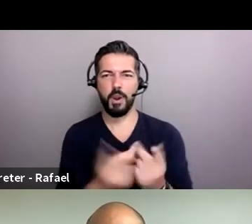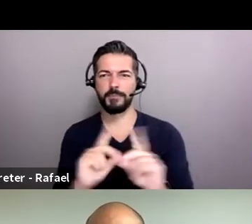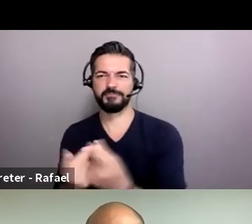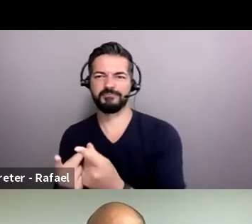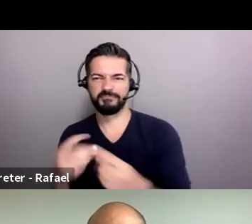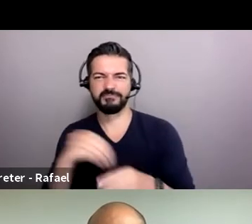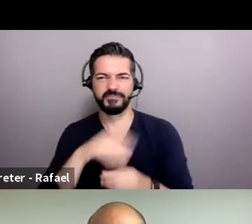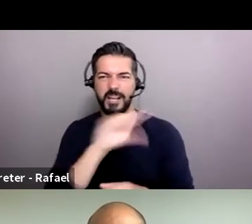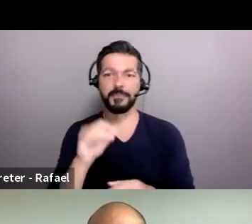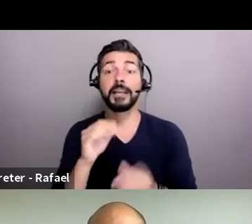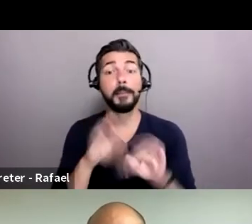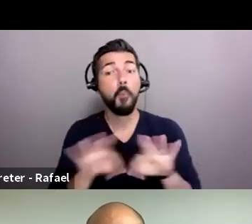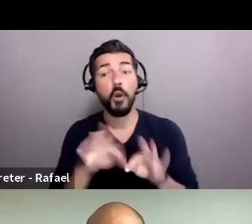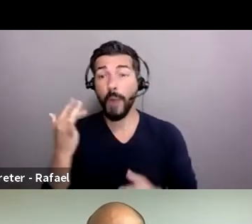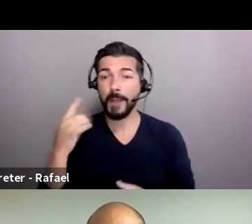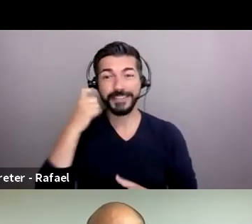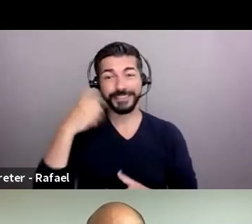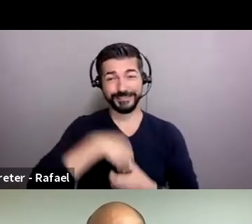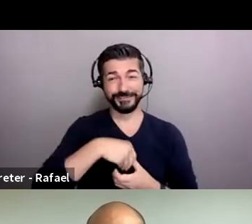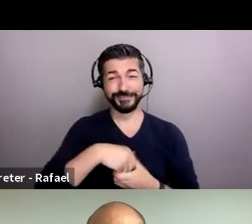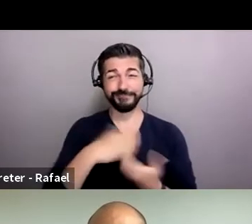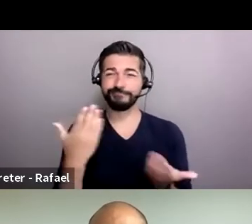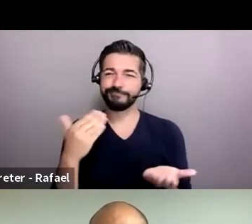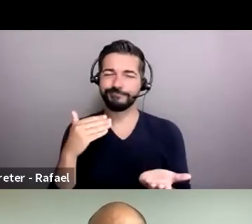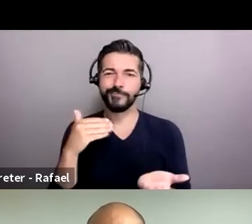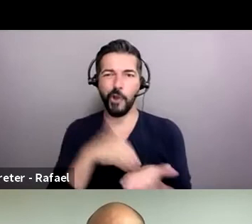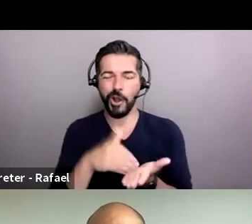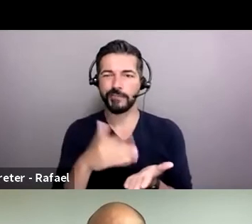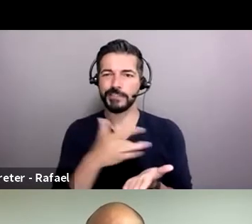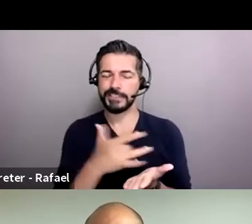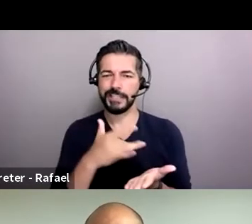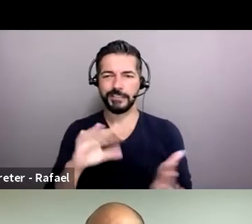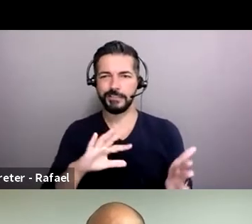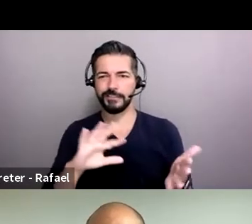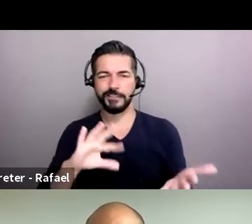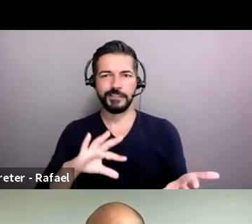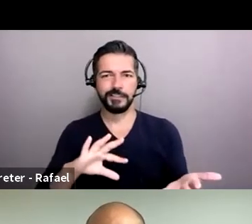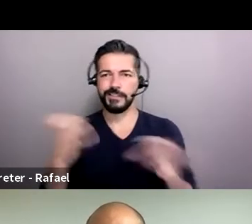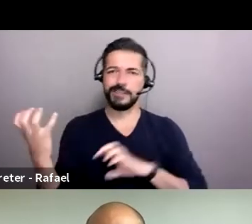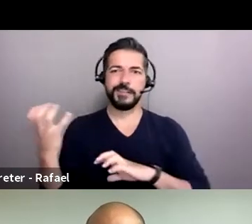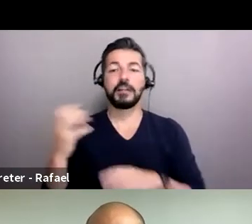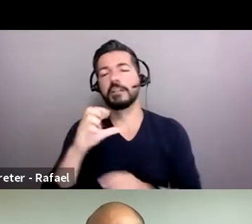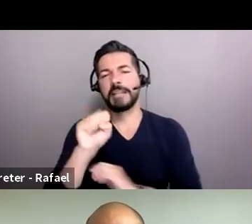because an in house is often disruptive or SEO in general is often disruptive.